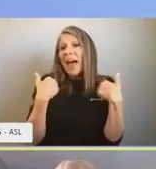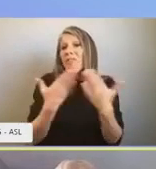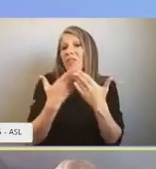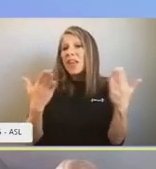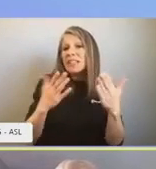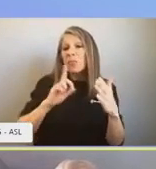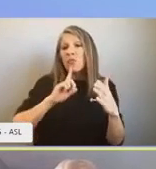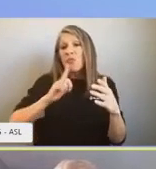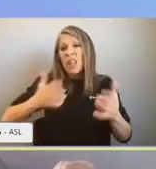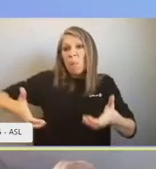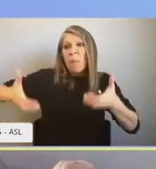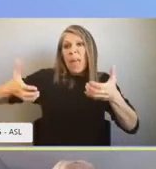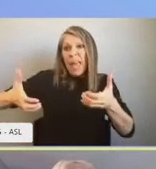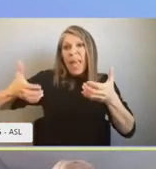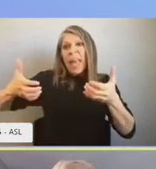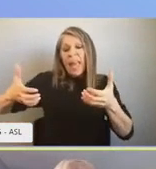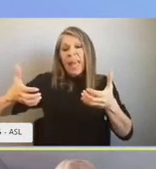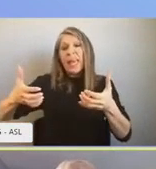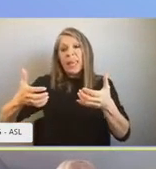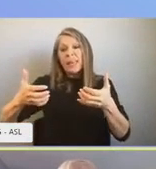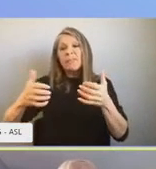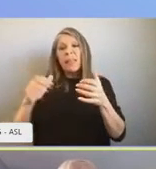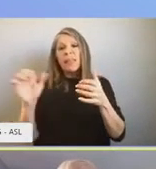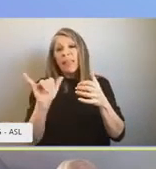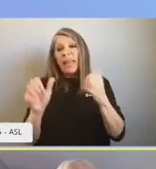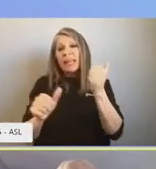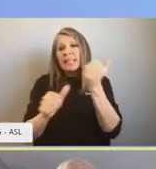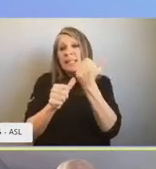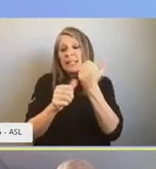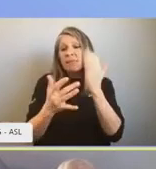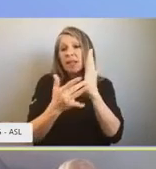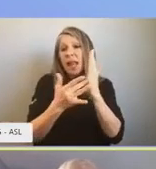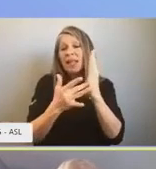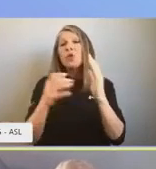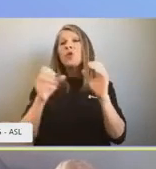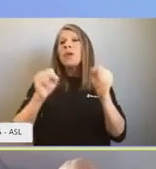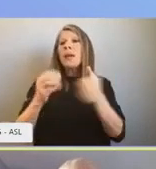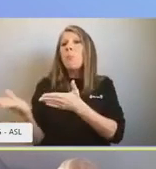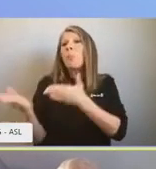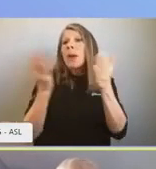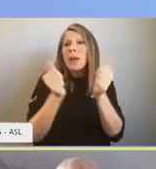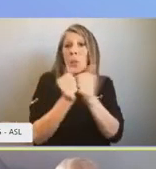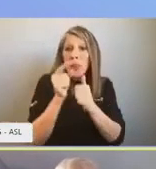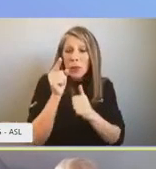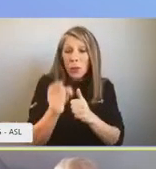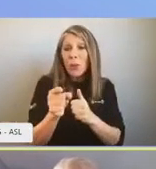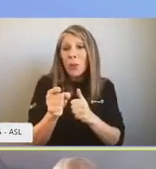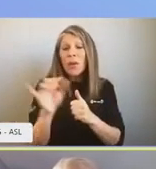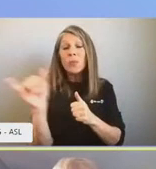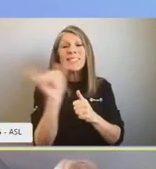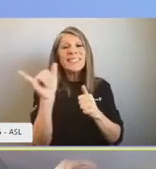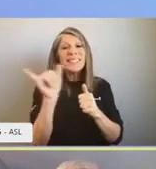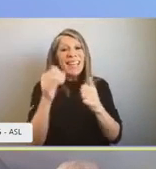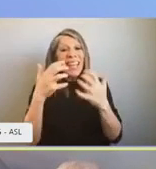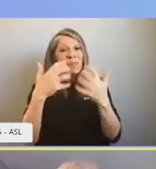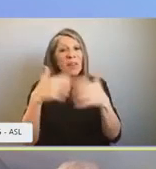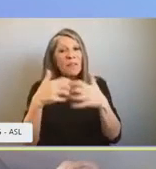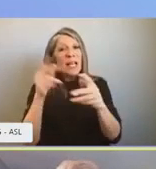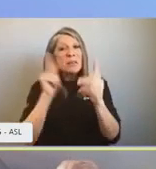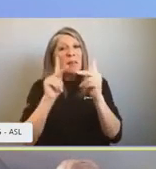to become portable, it was connected so all of a sudden you could have things that used to be big, clunky, and